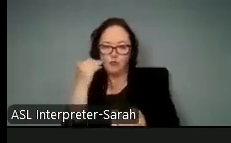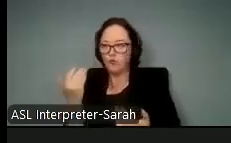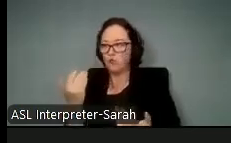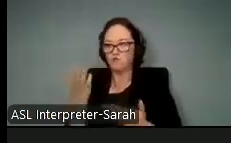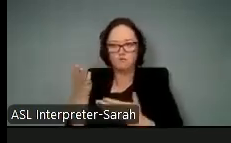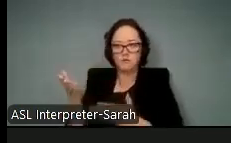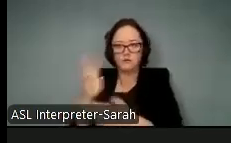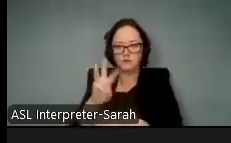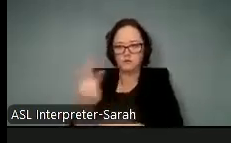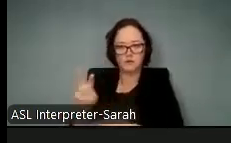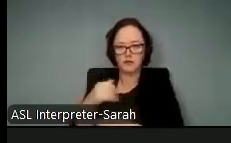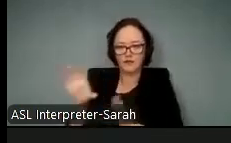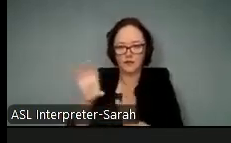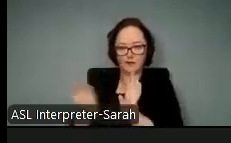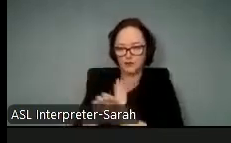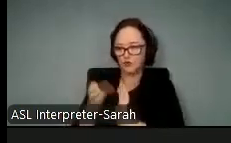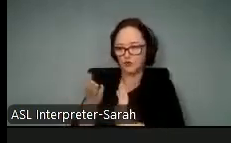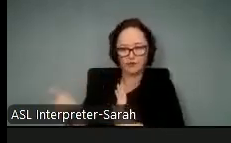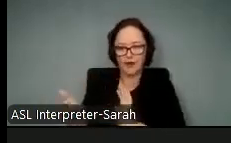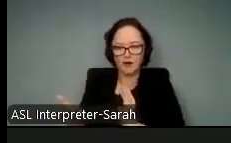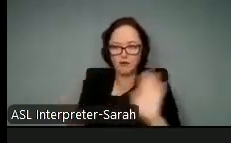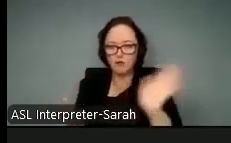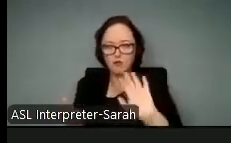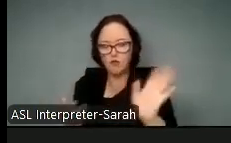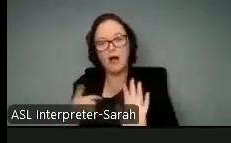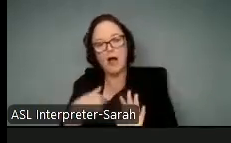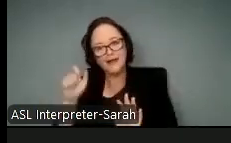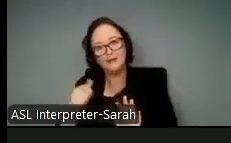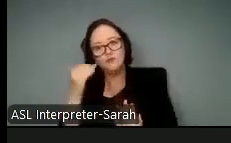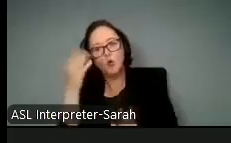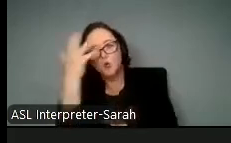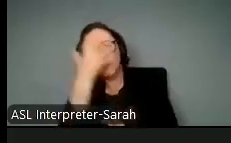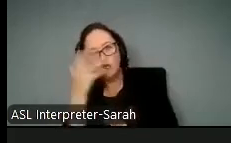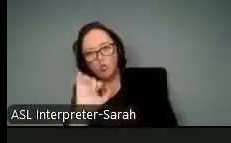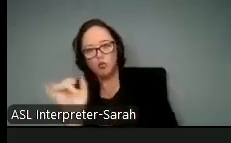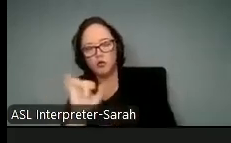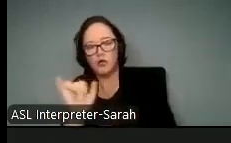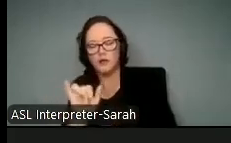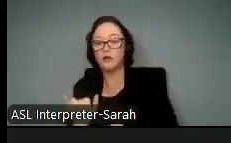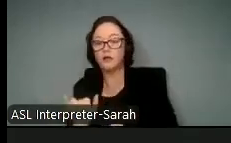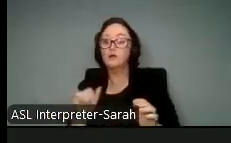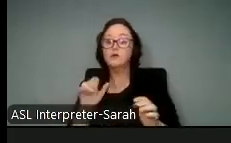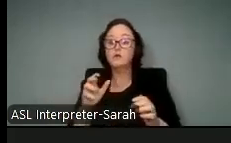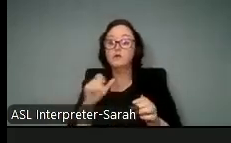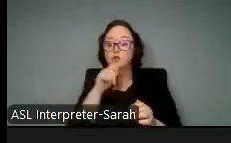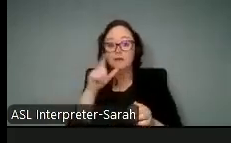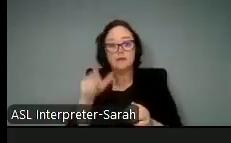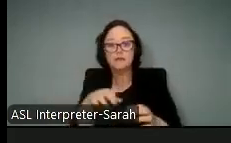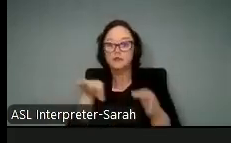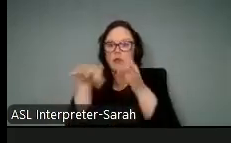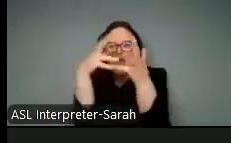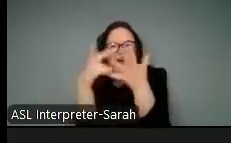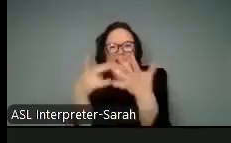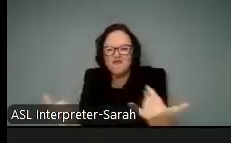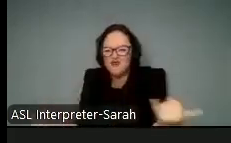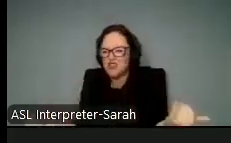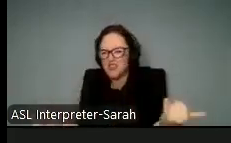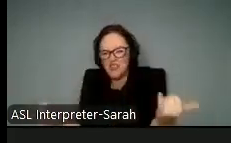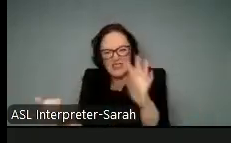towards describing the important details, but we also don't want to describe all the details. We don't need to say necessarily, "In the background is a window,